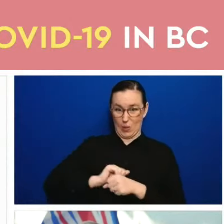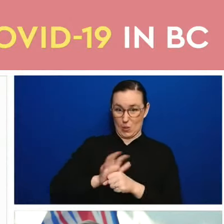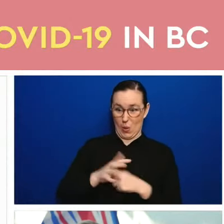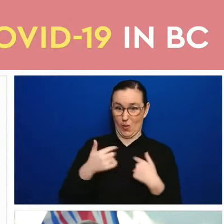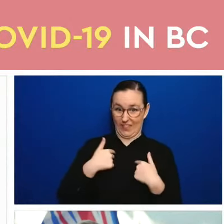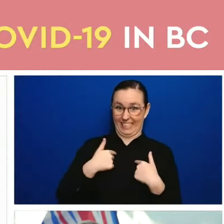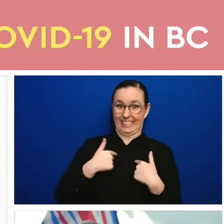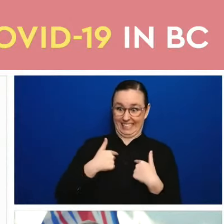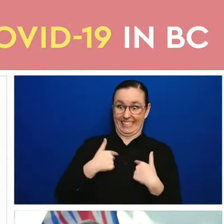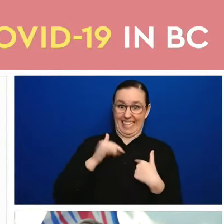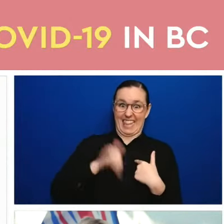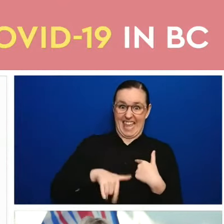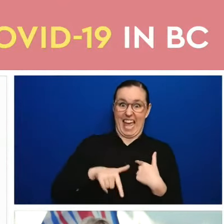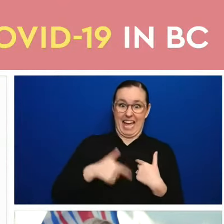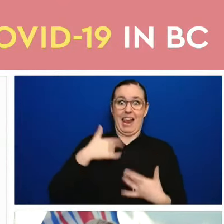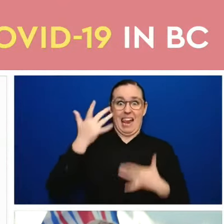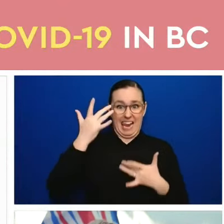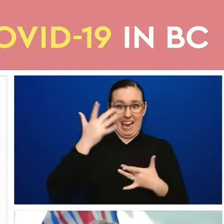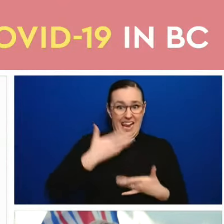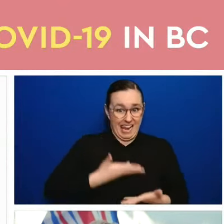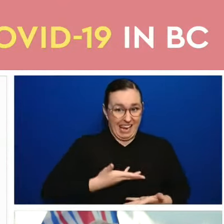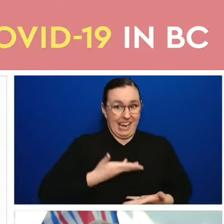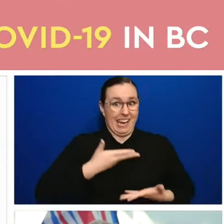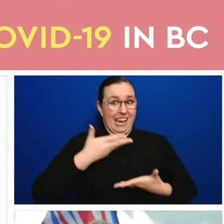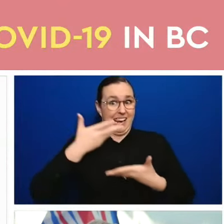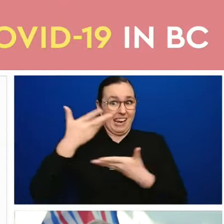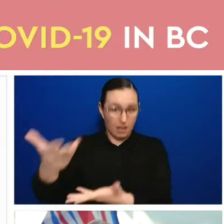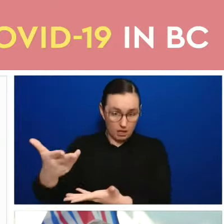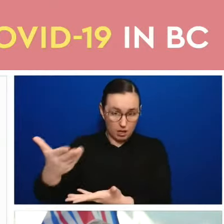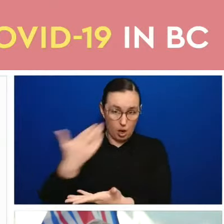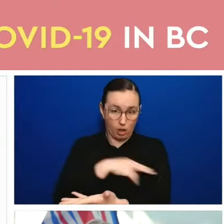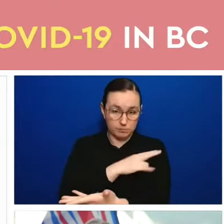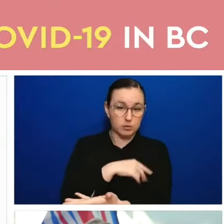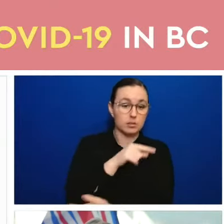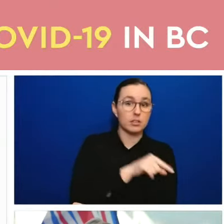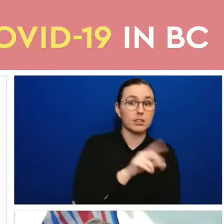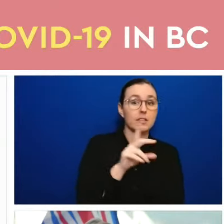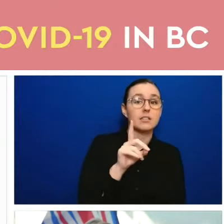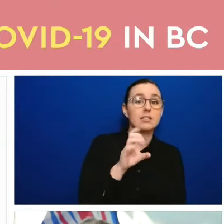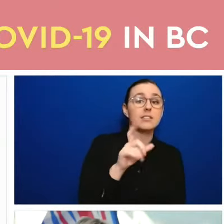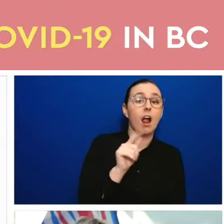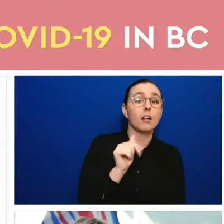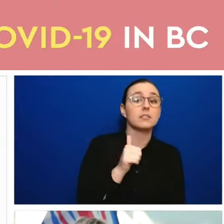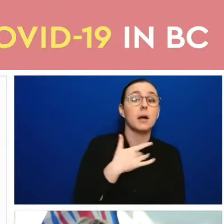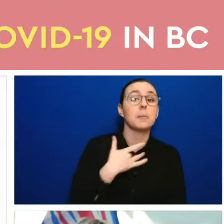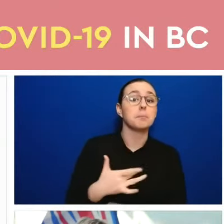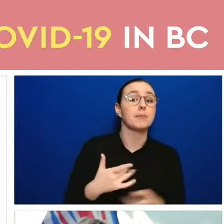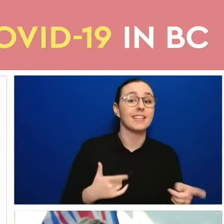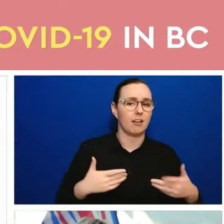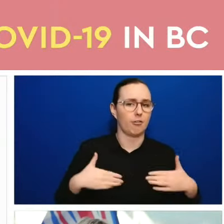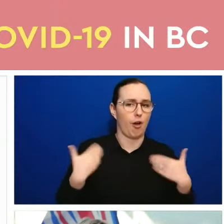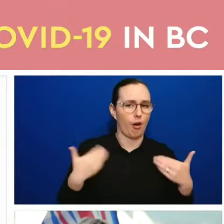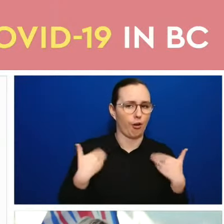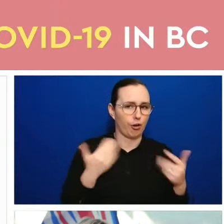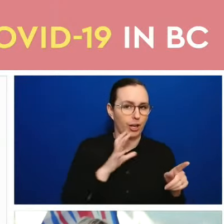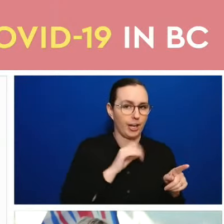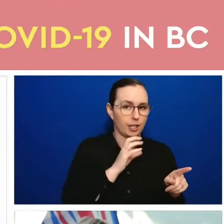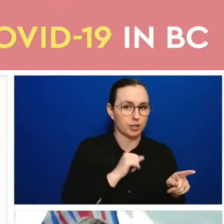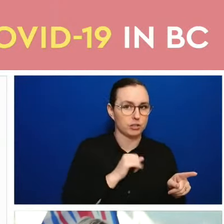So if you are admitted for COVID, you are much likely to